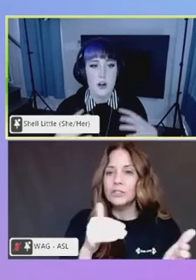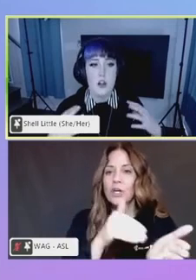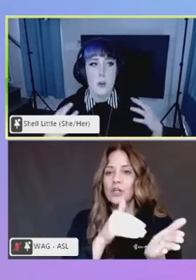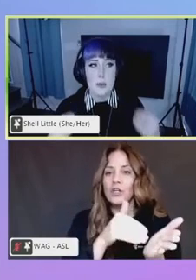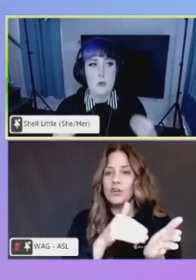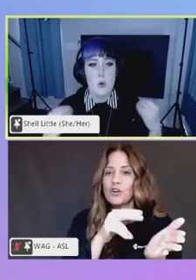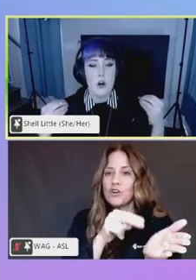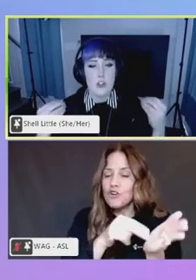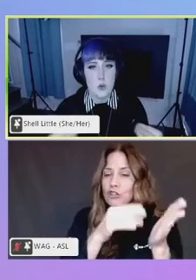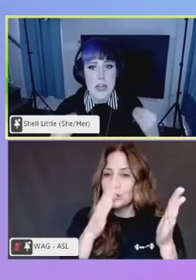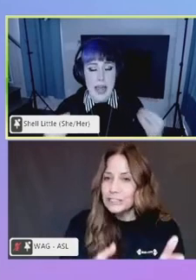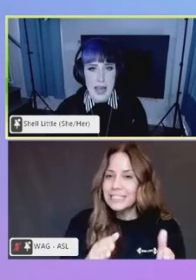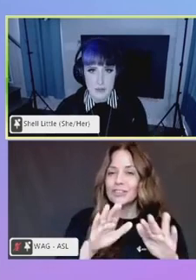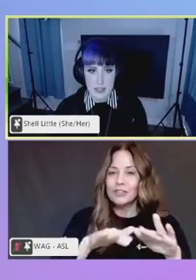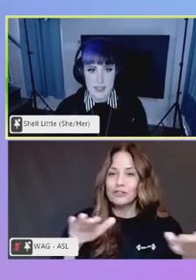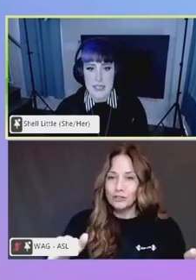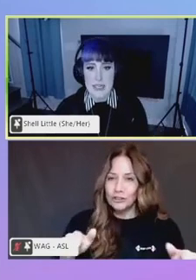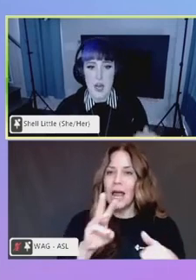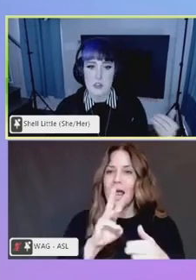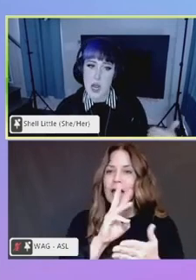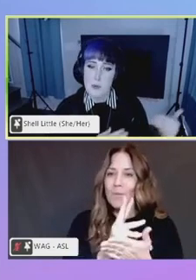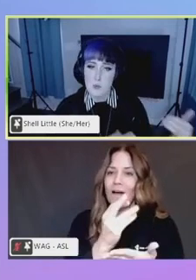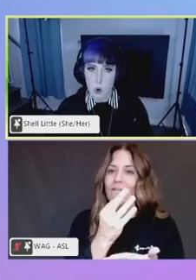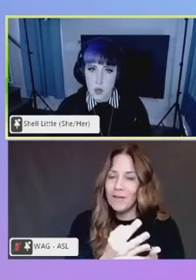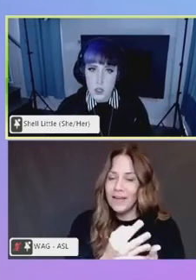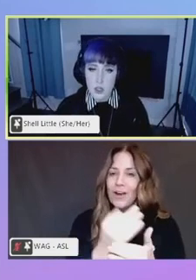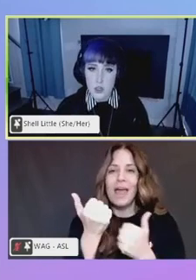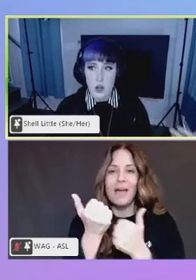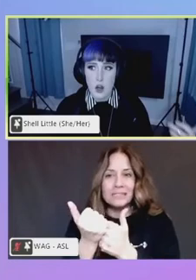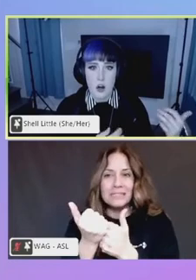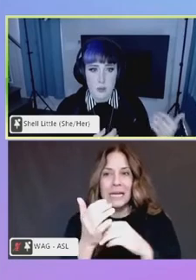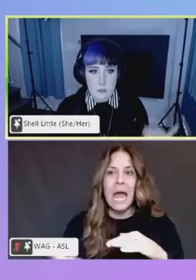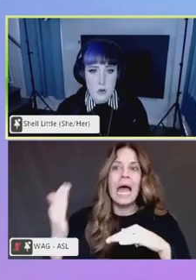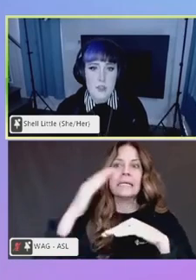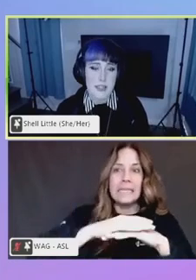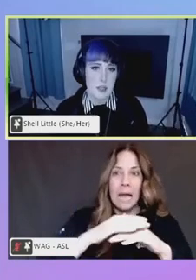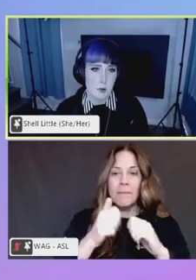include a helping others and advocate those advocacy are the highs likely to burned out. Psychiatrists, nurses,